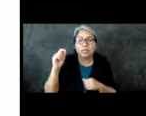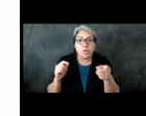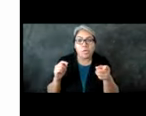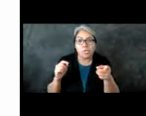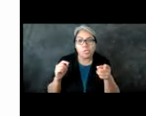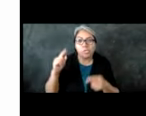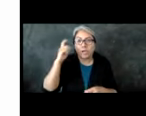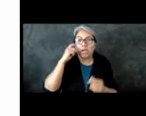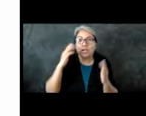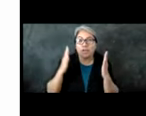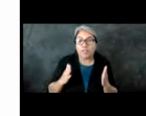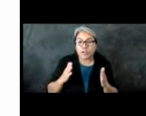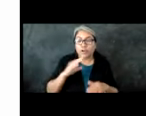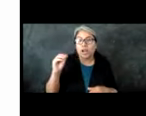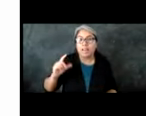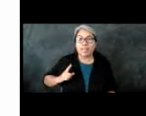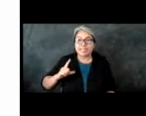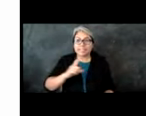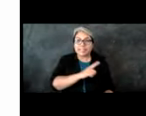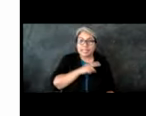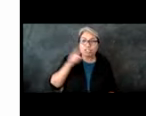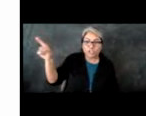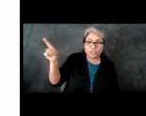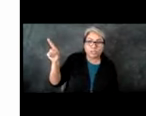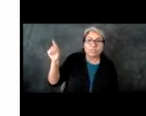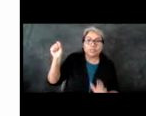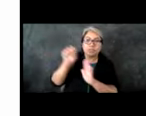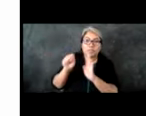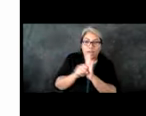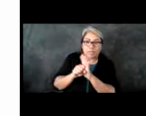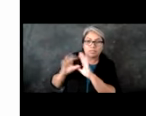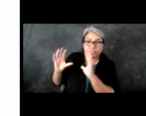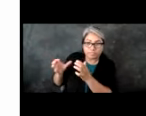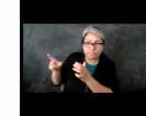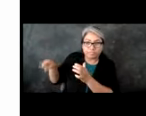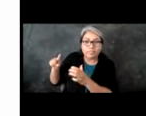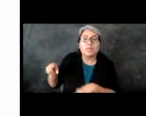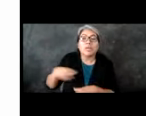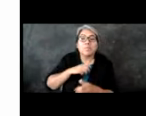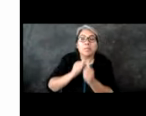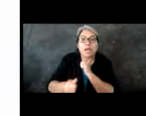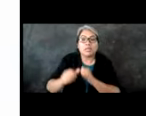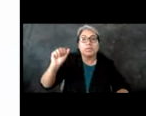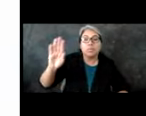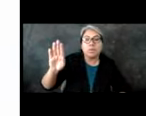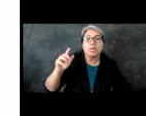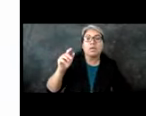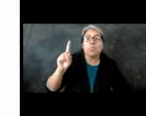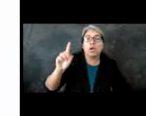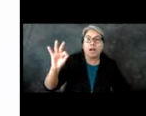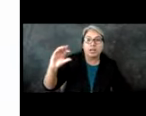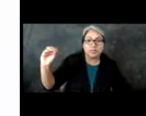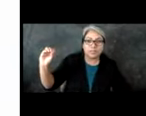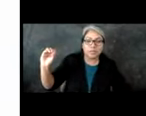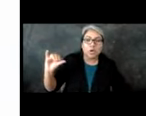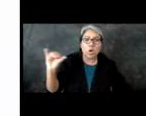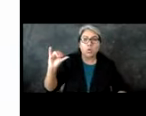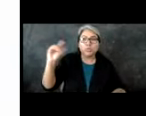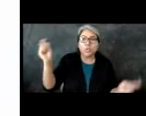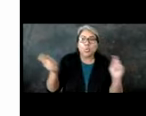we are excited about that happened. Just this past